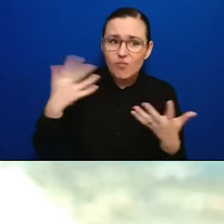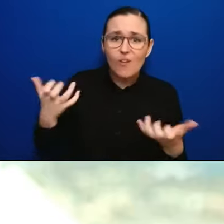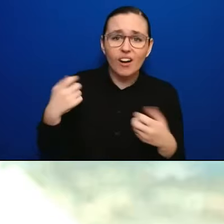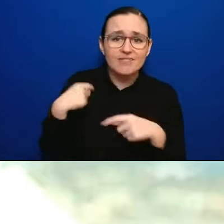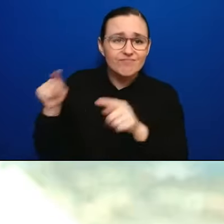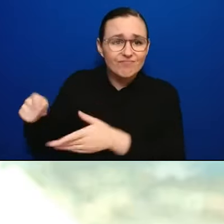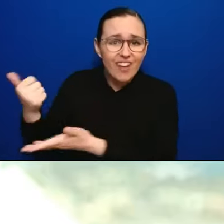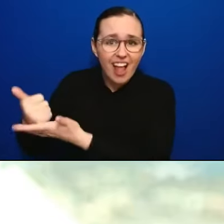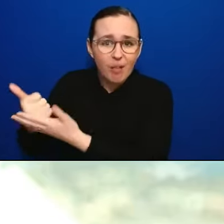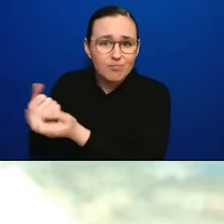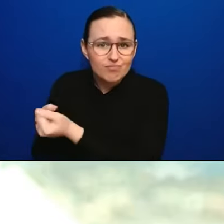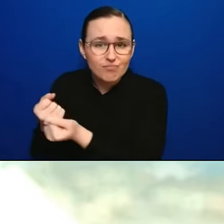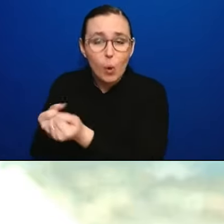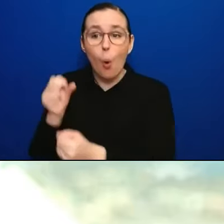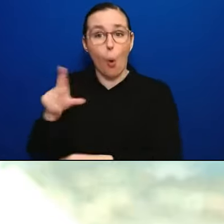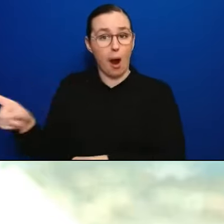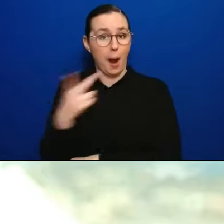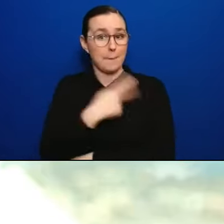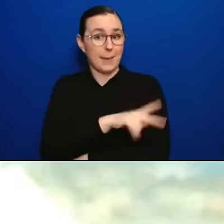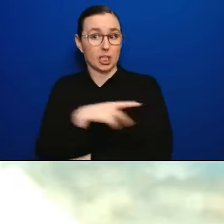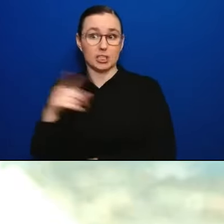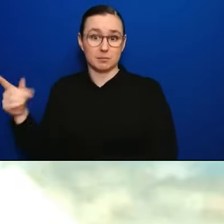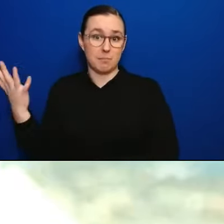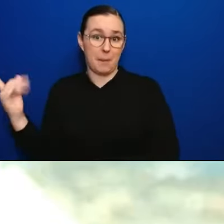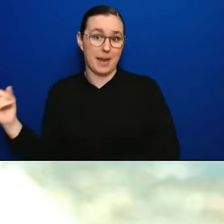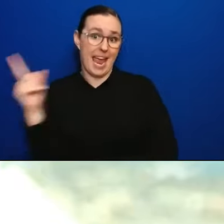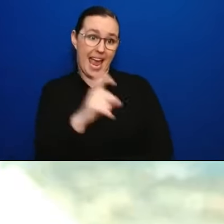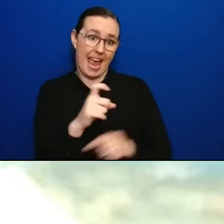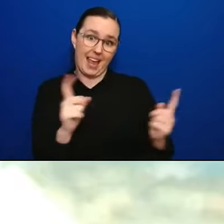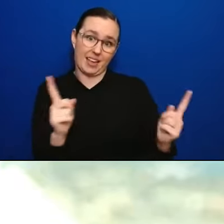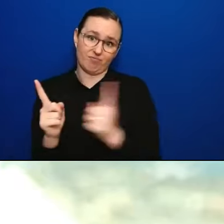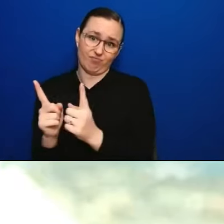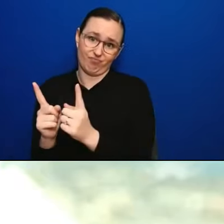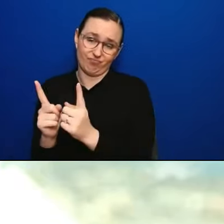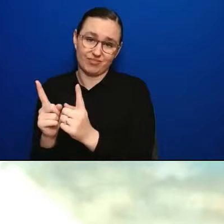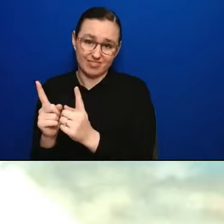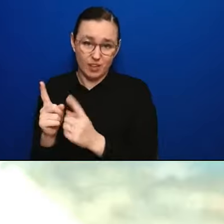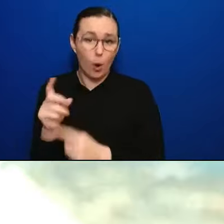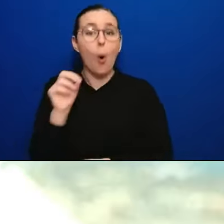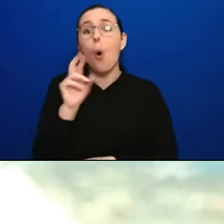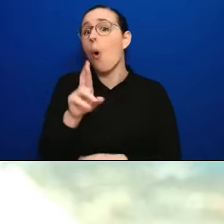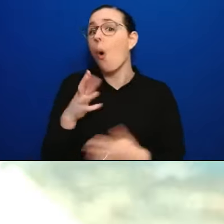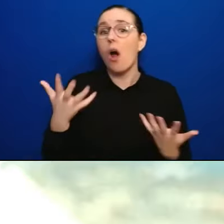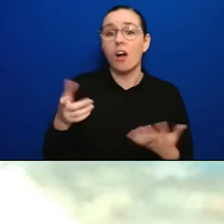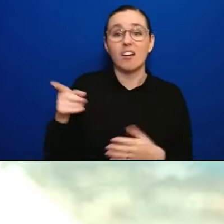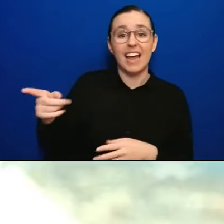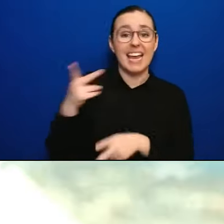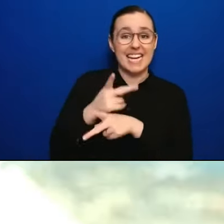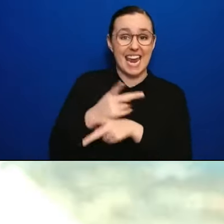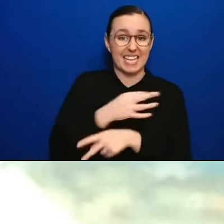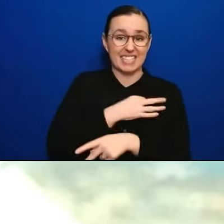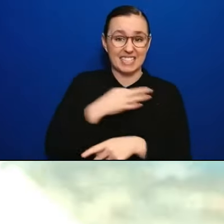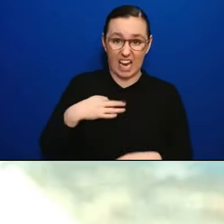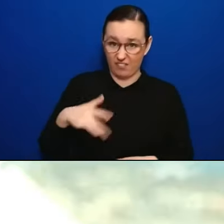care. Either because they want to or